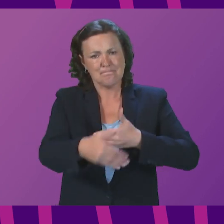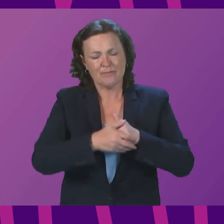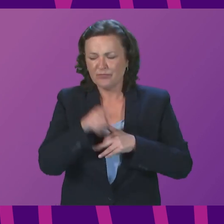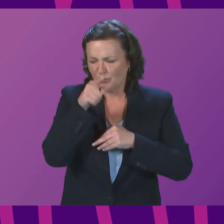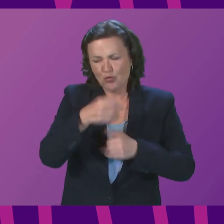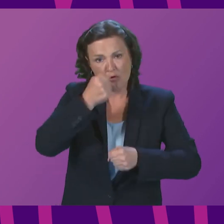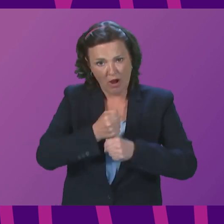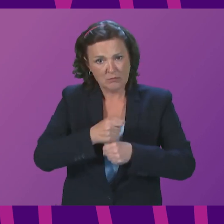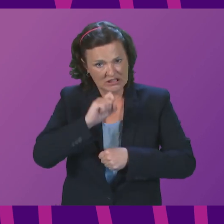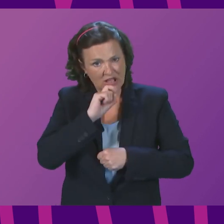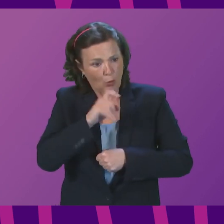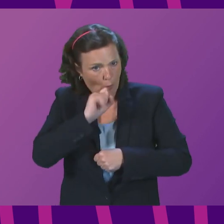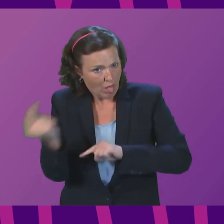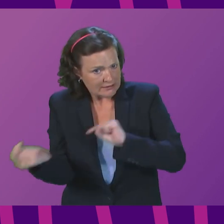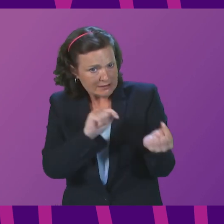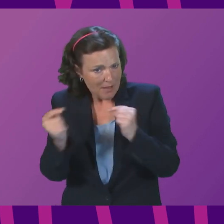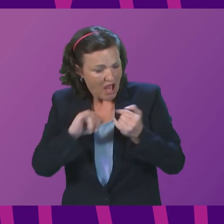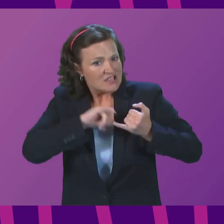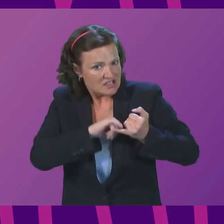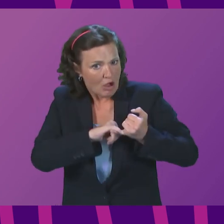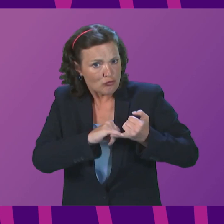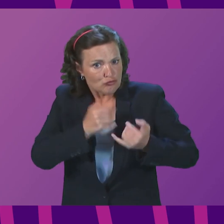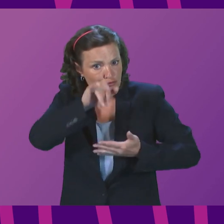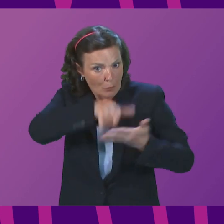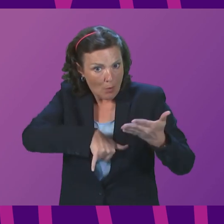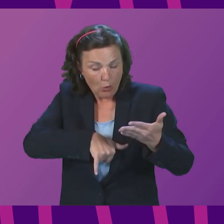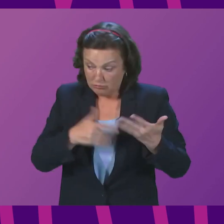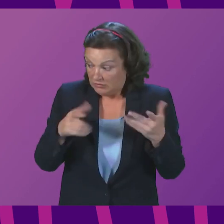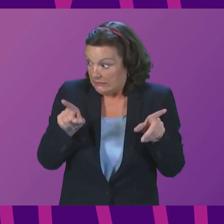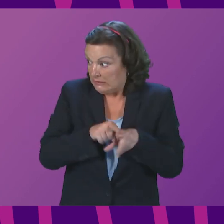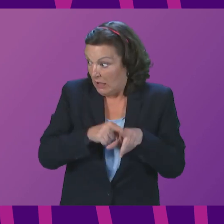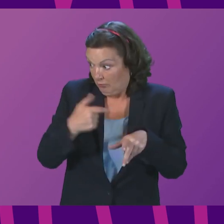debate the Sturrock report. In fact, it also agreed to do so in the current session of the Parliament.